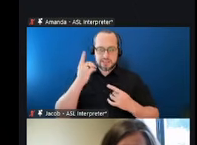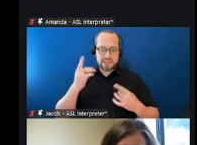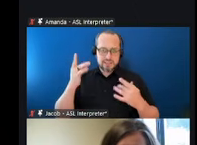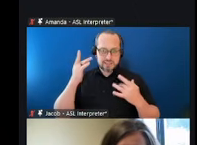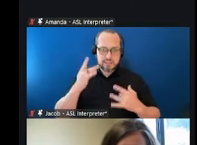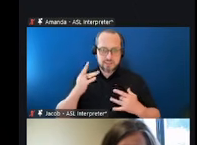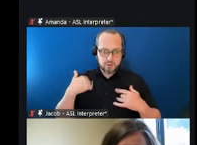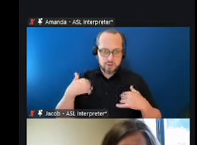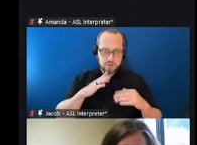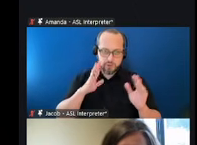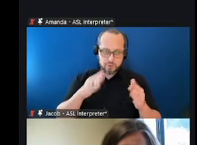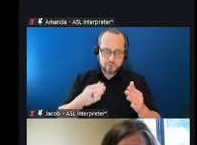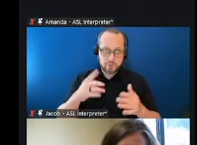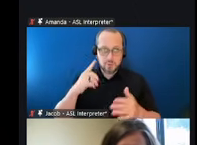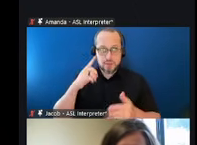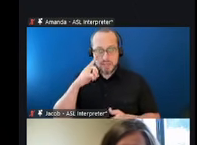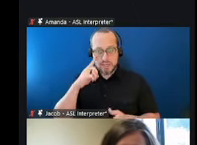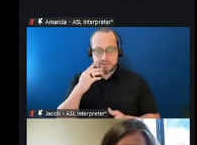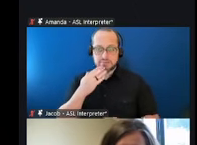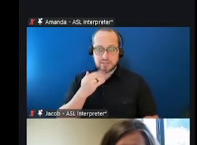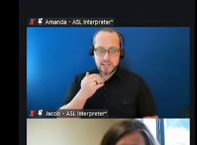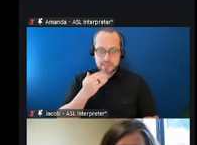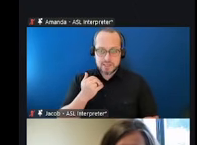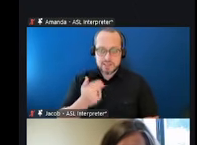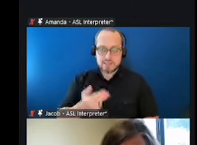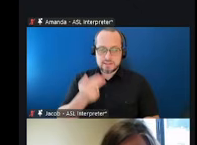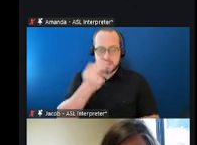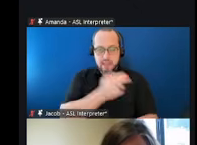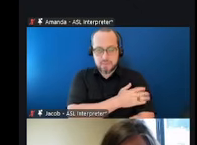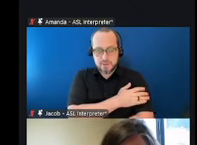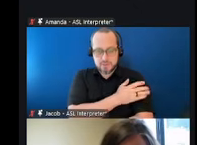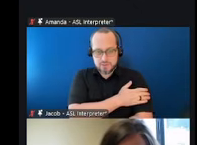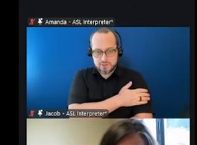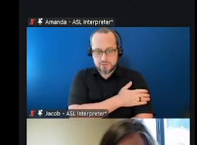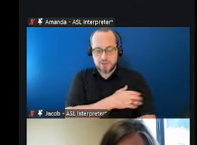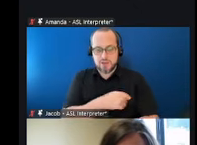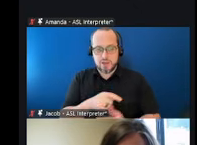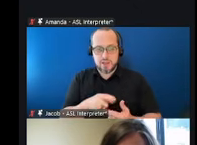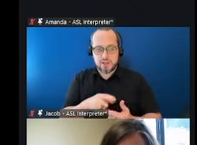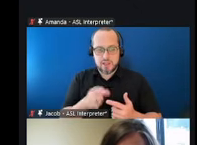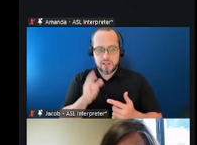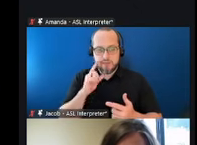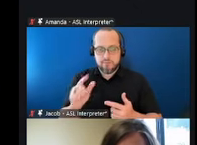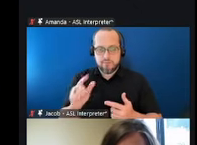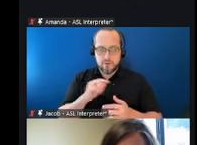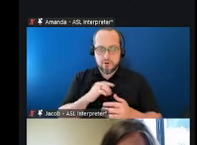we think which is diabetes and hypertension. Um and then for paranatal health we'll be engaging